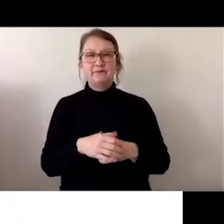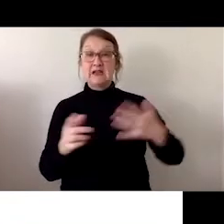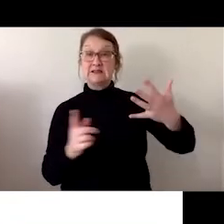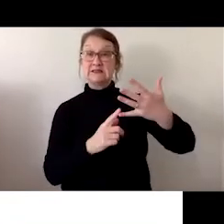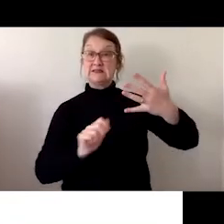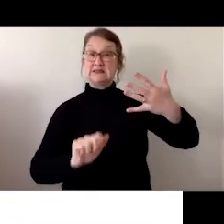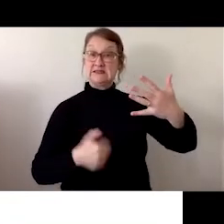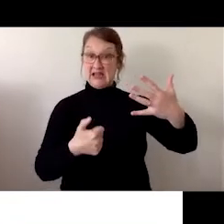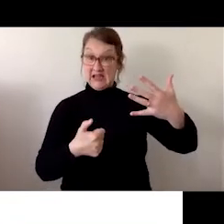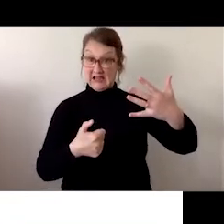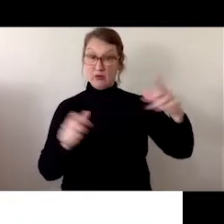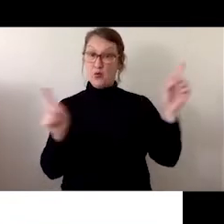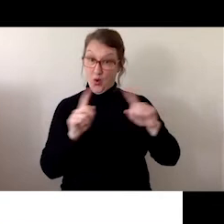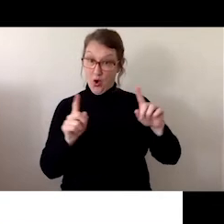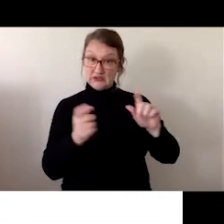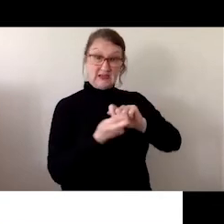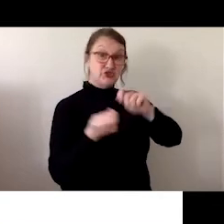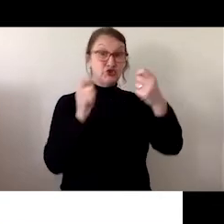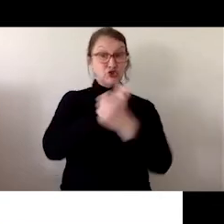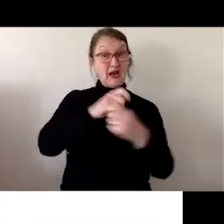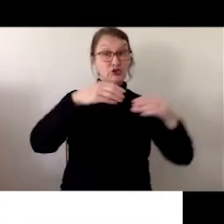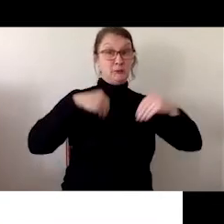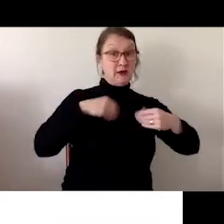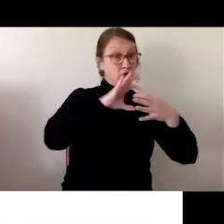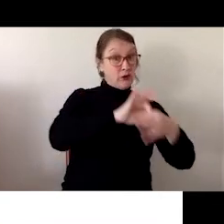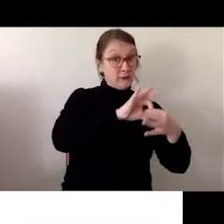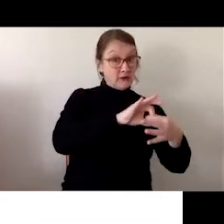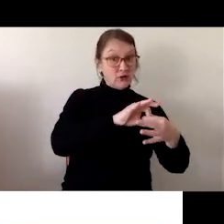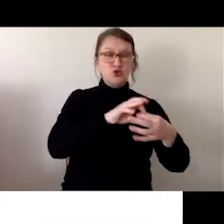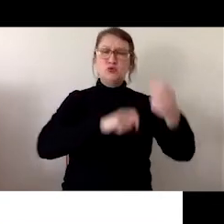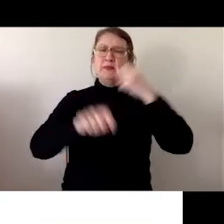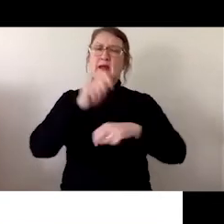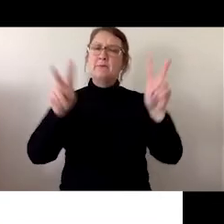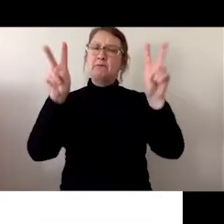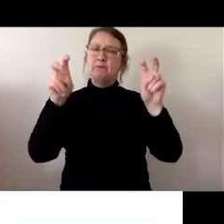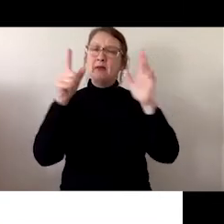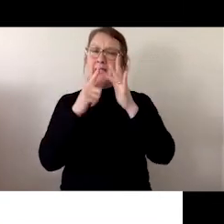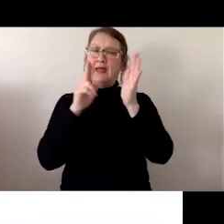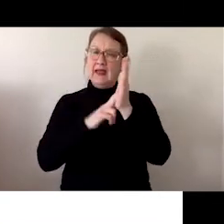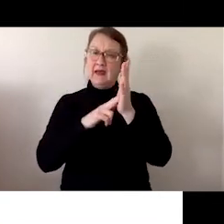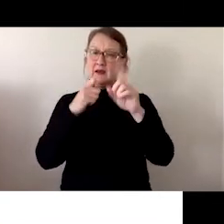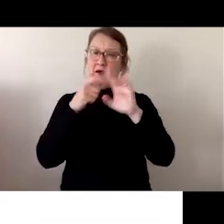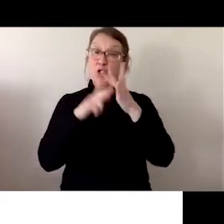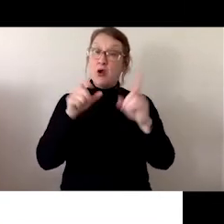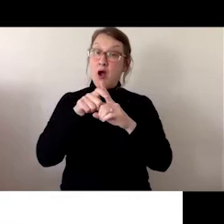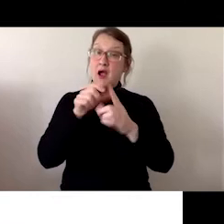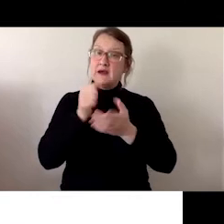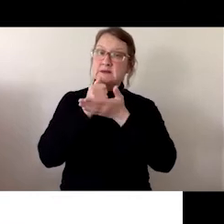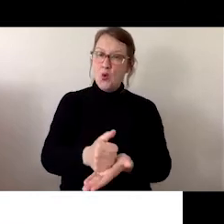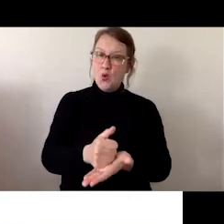convert your corporate relationships into in-kind support. The reason I say that is because many corporates will be cutting back the dollars